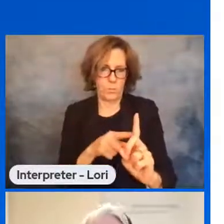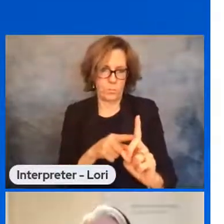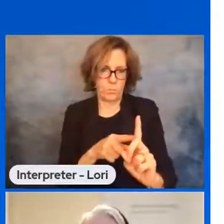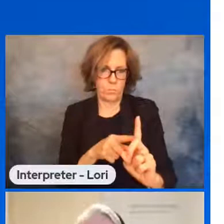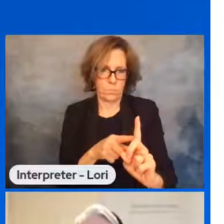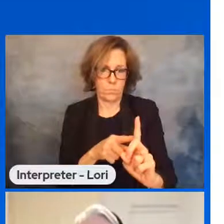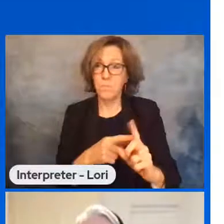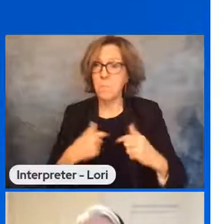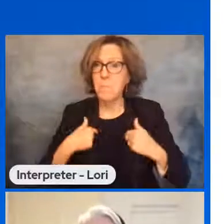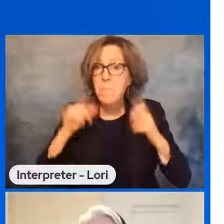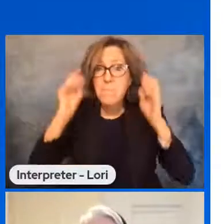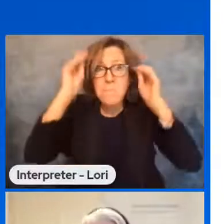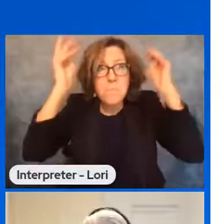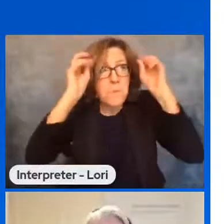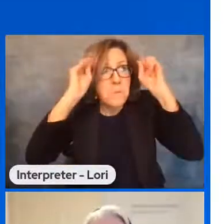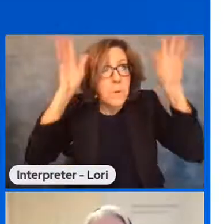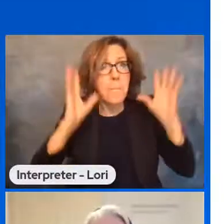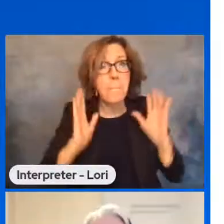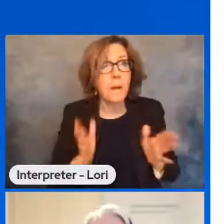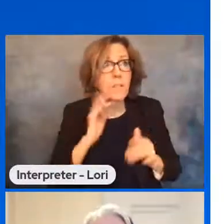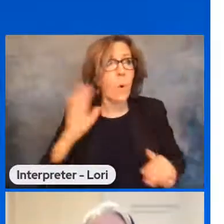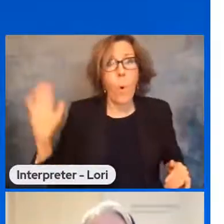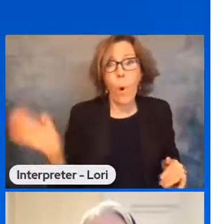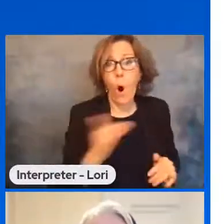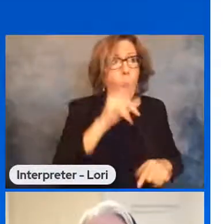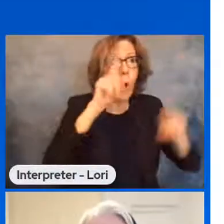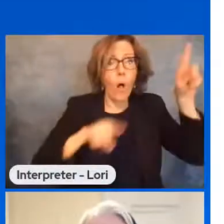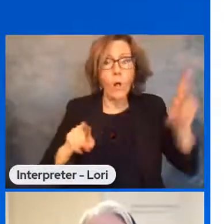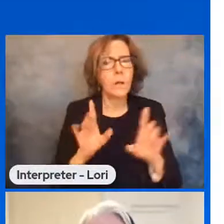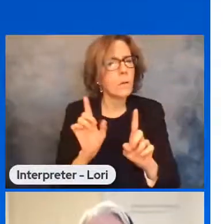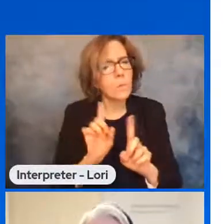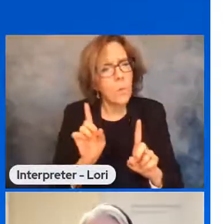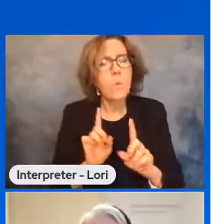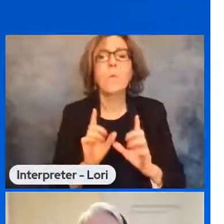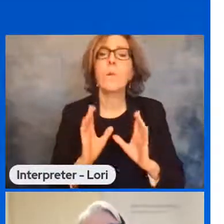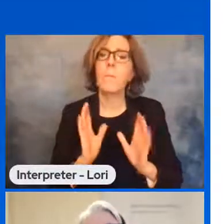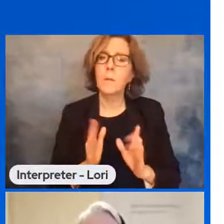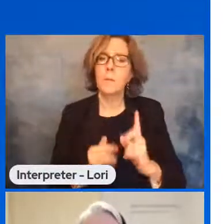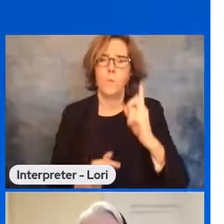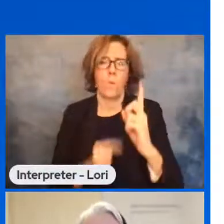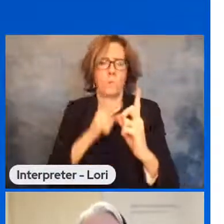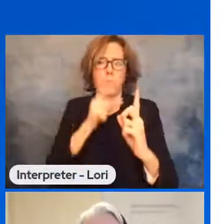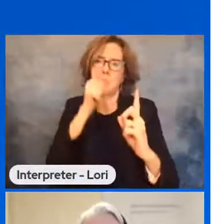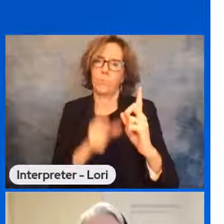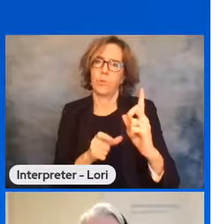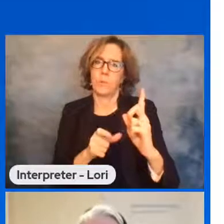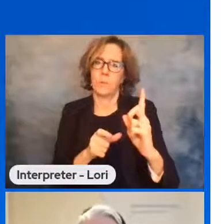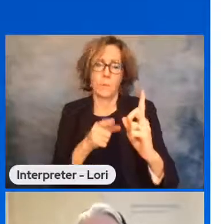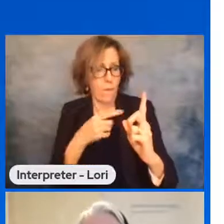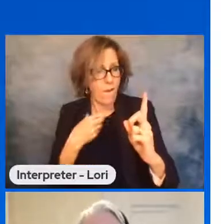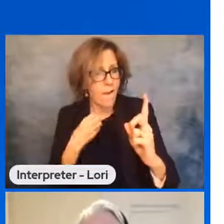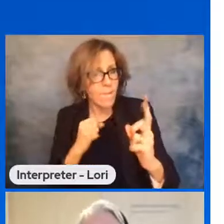But you don't. The most important thing is that you get started. Start with one person's problem. Fix it.